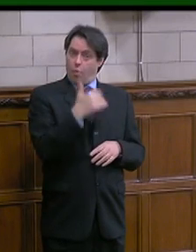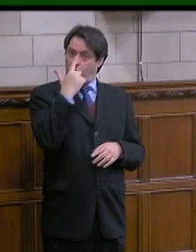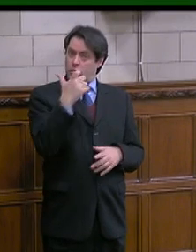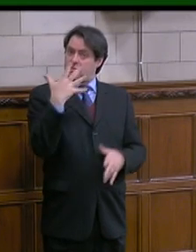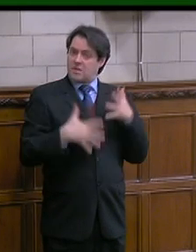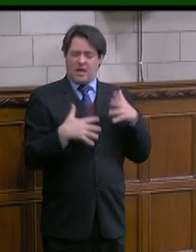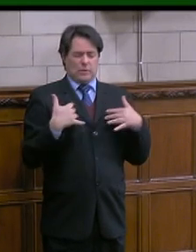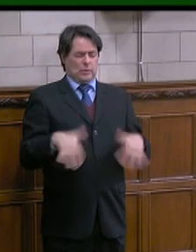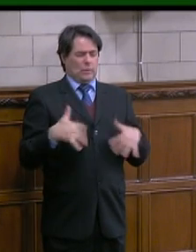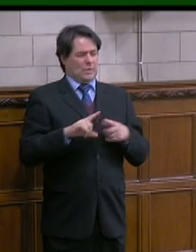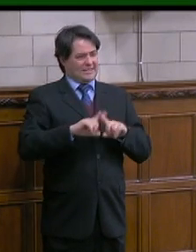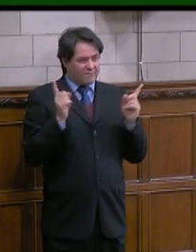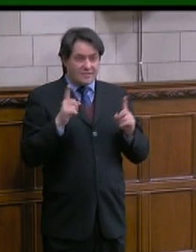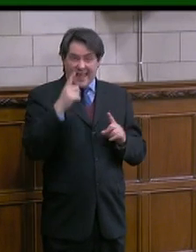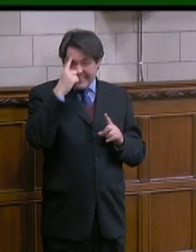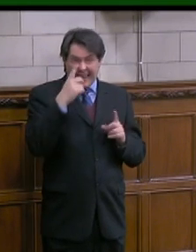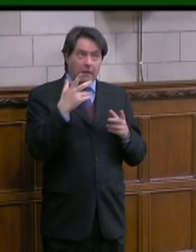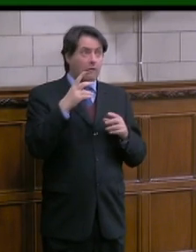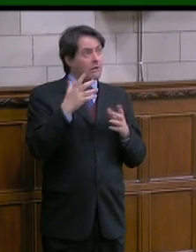We should think first about baby sign, which is taught in some places.